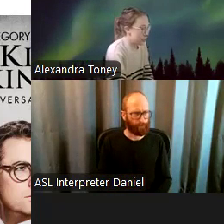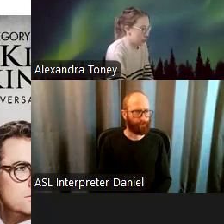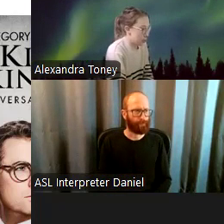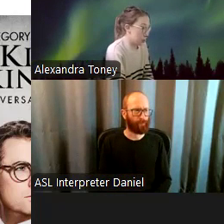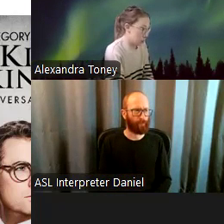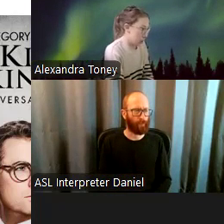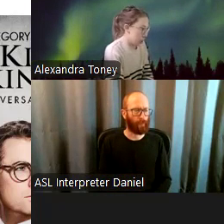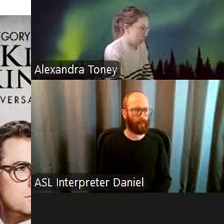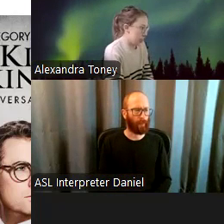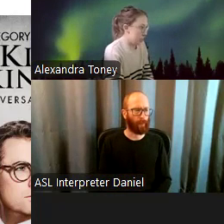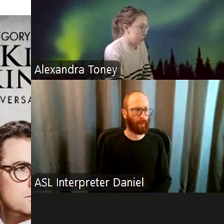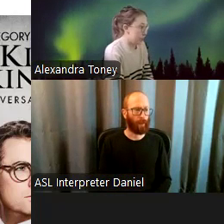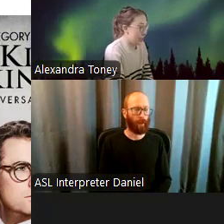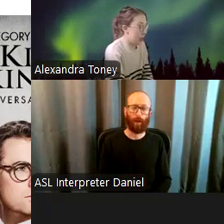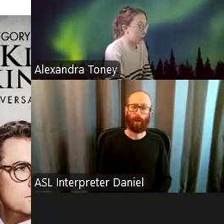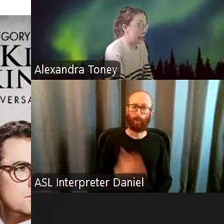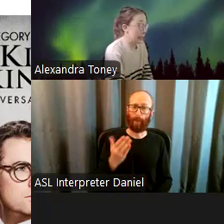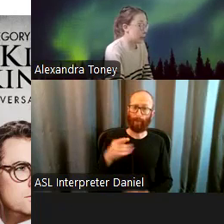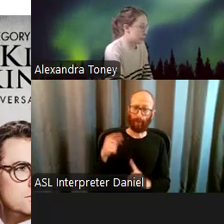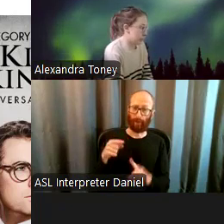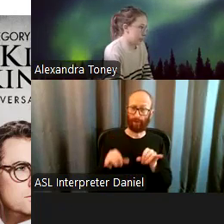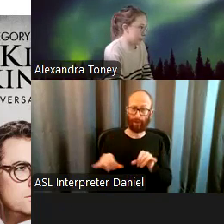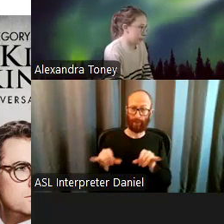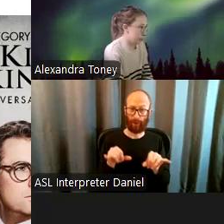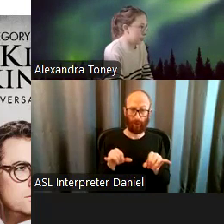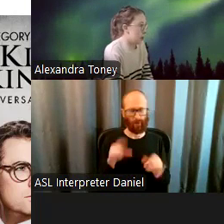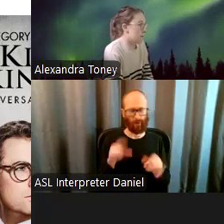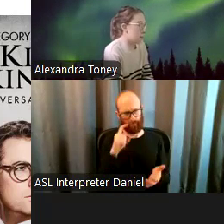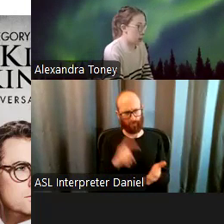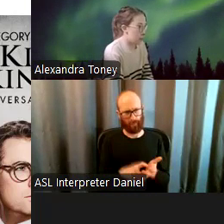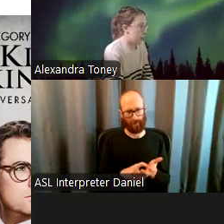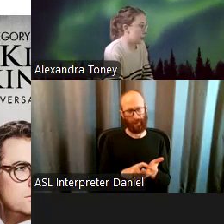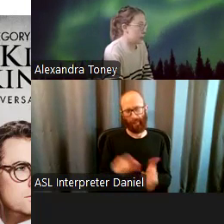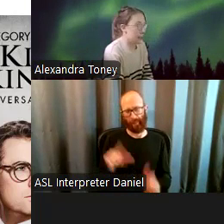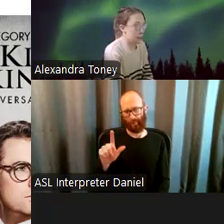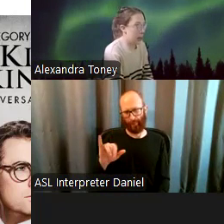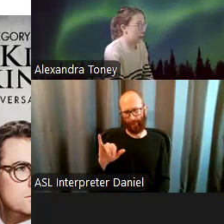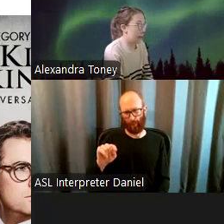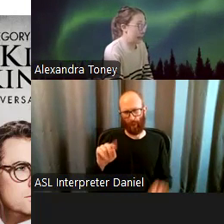standard they're working on is picking out like literary theme from some kind of like